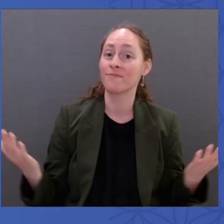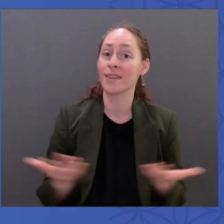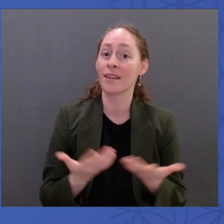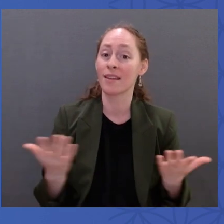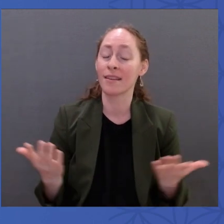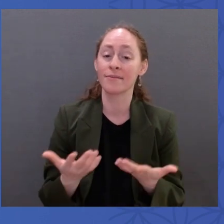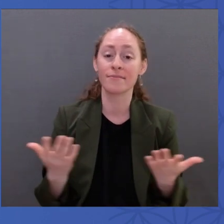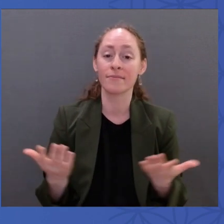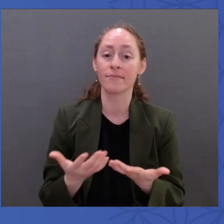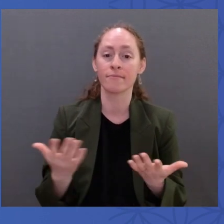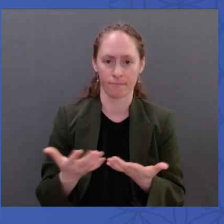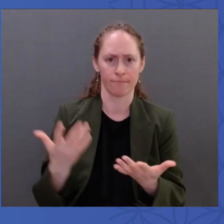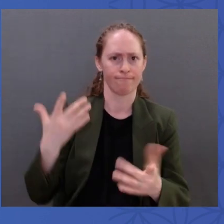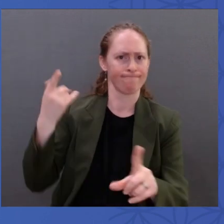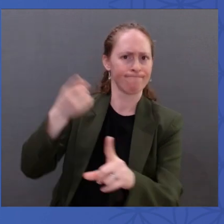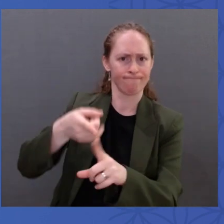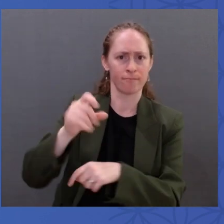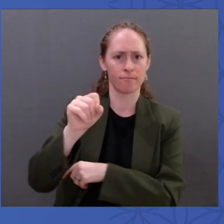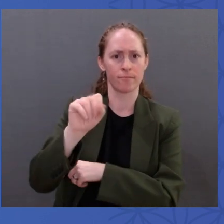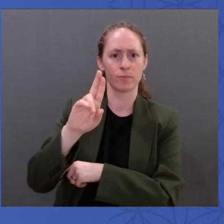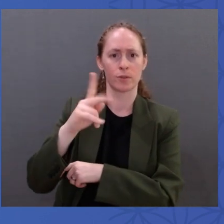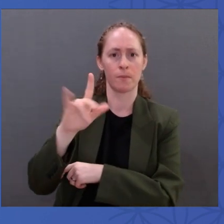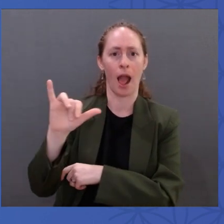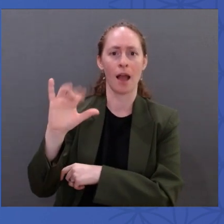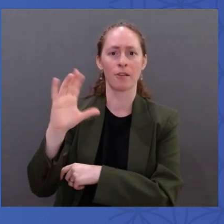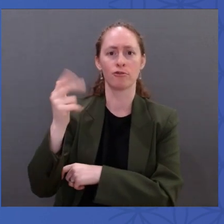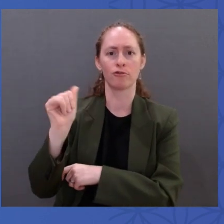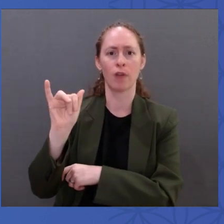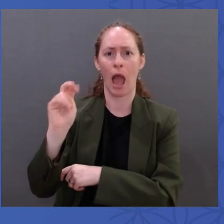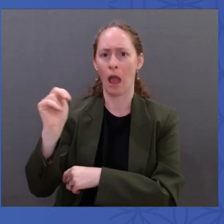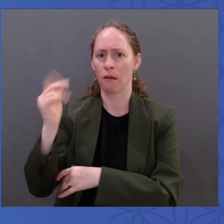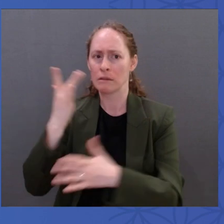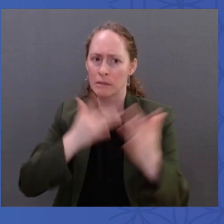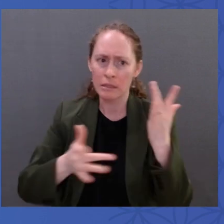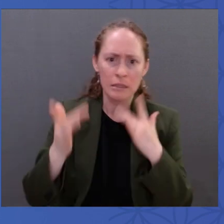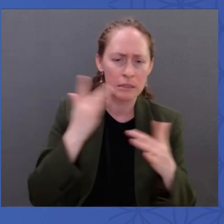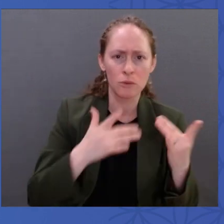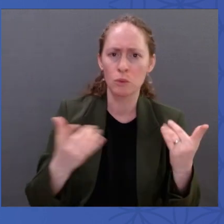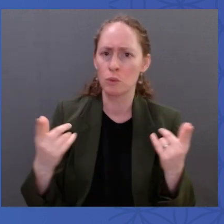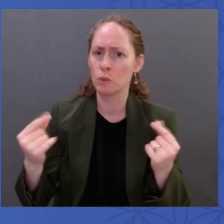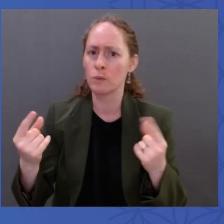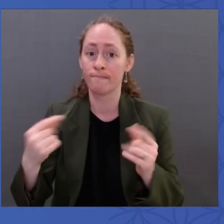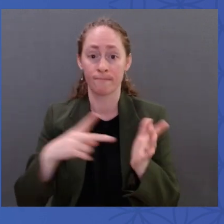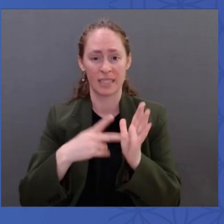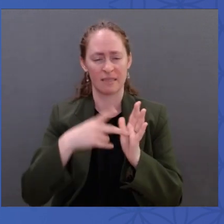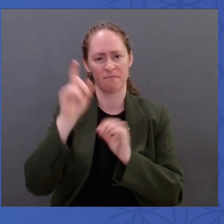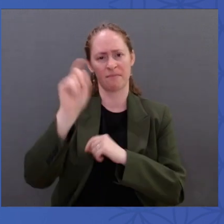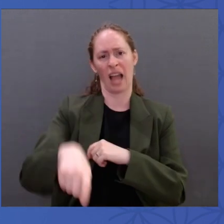It is imperative that we have a global coordination mechanism in place in semiconductors, batteries, future mobility